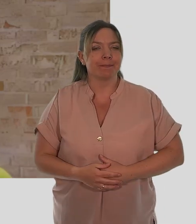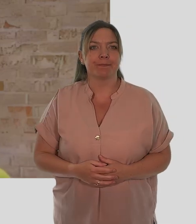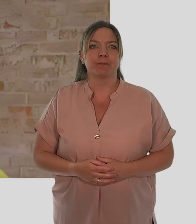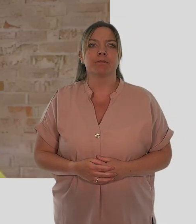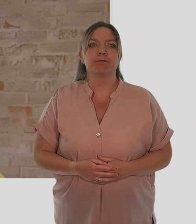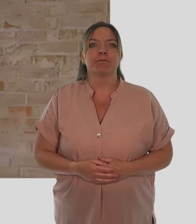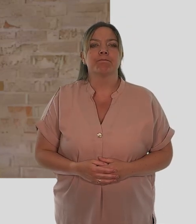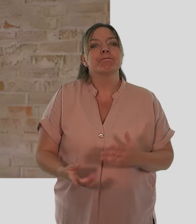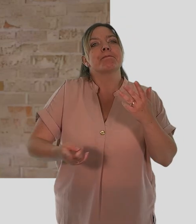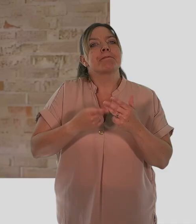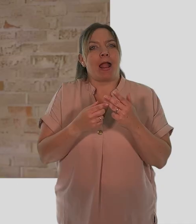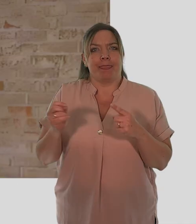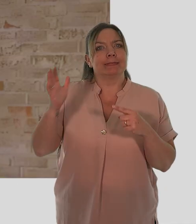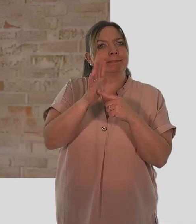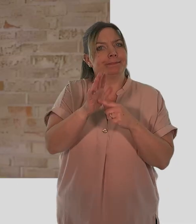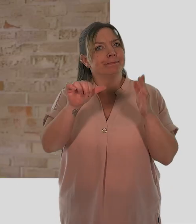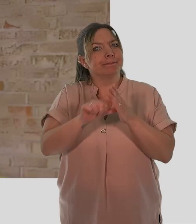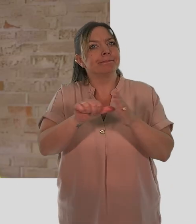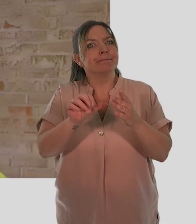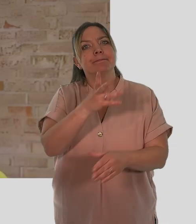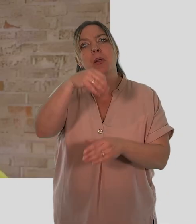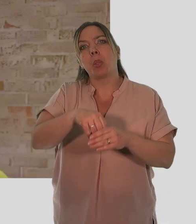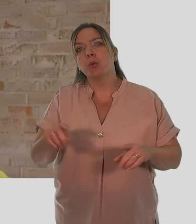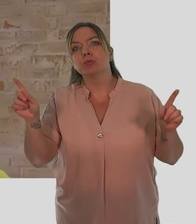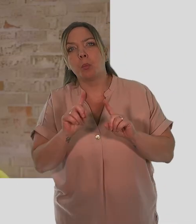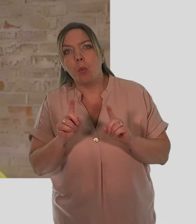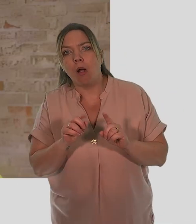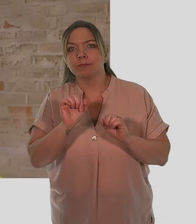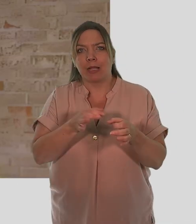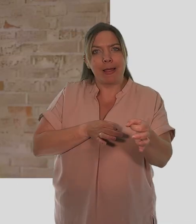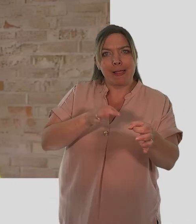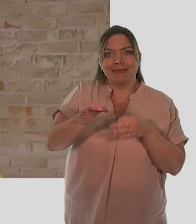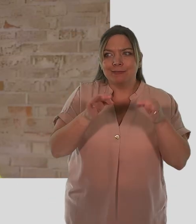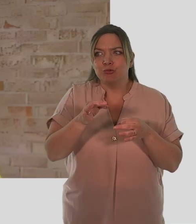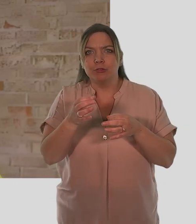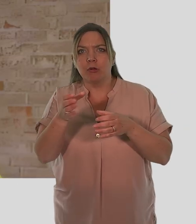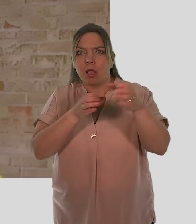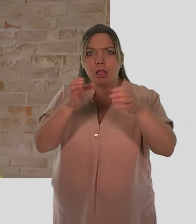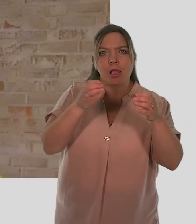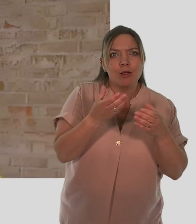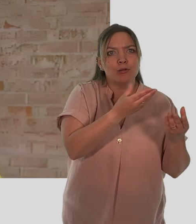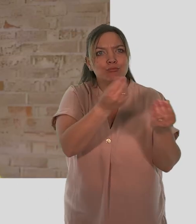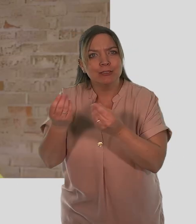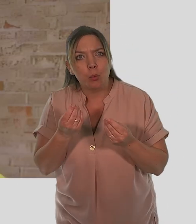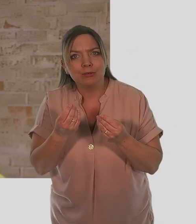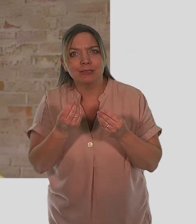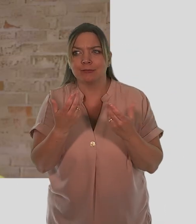Our work here has been significant, but we know this is just the first step.